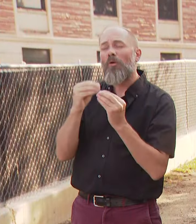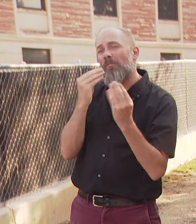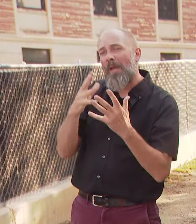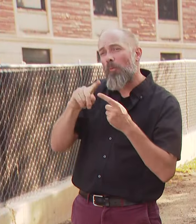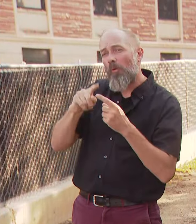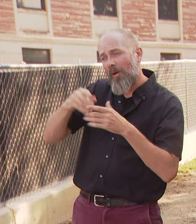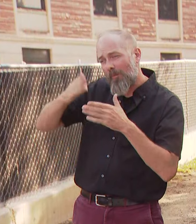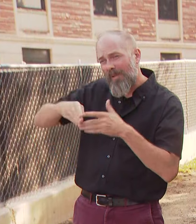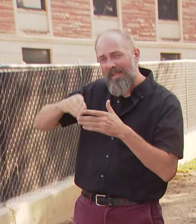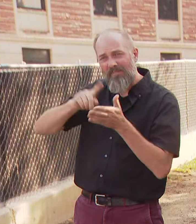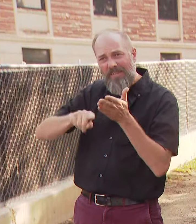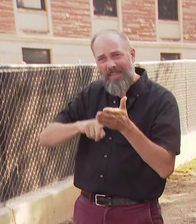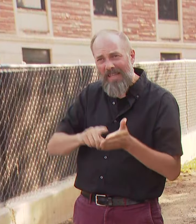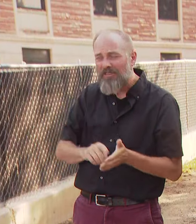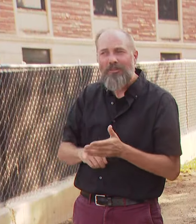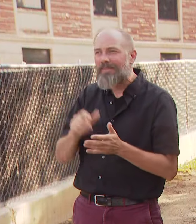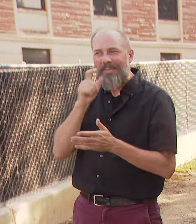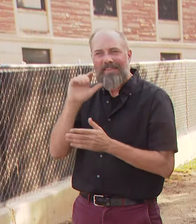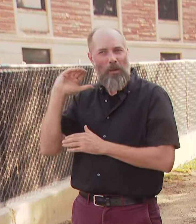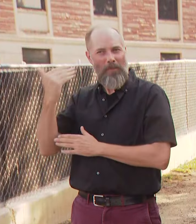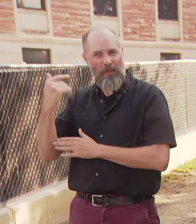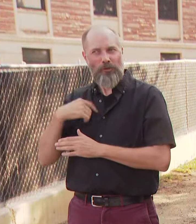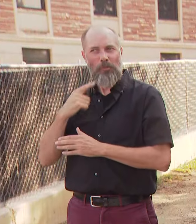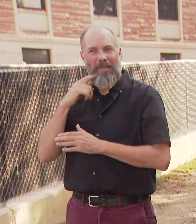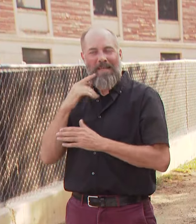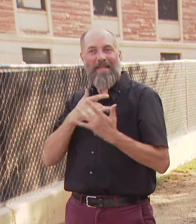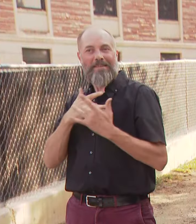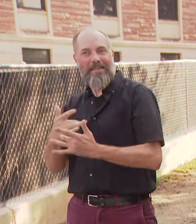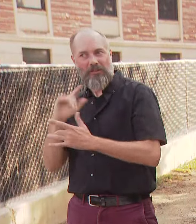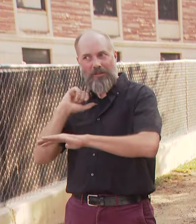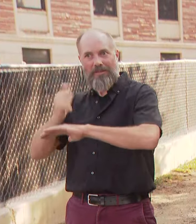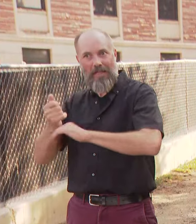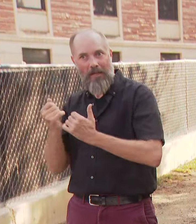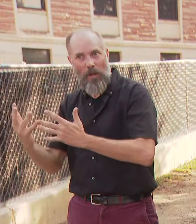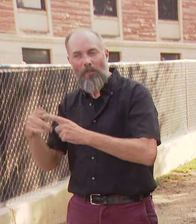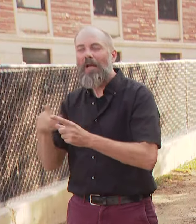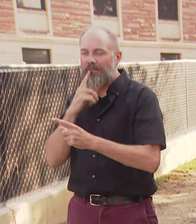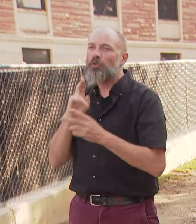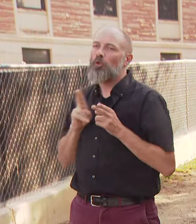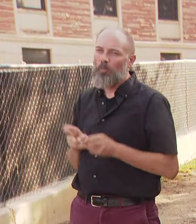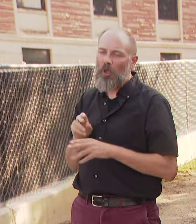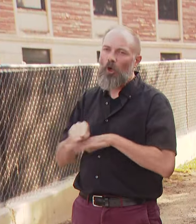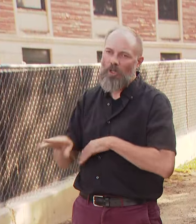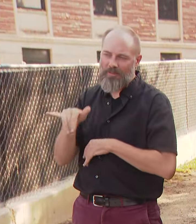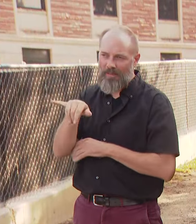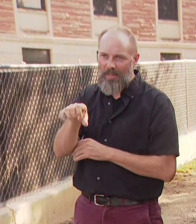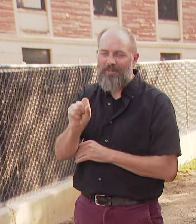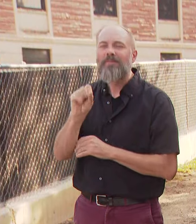This does not appear to be intentionally started, but it is a human caused fire. And right now,